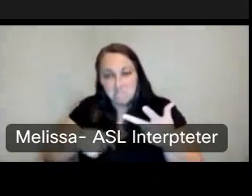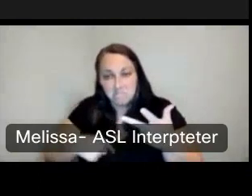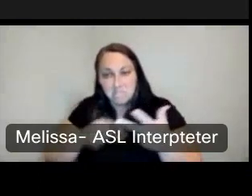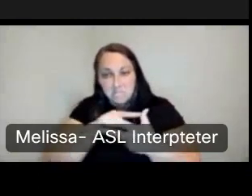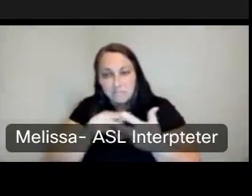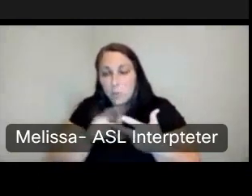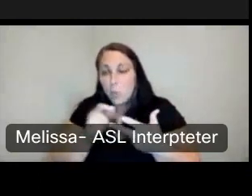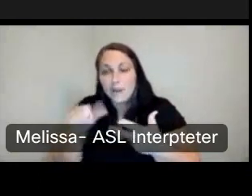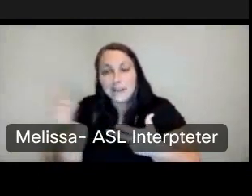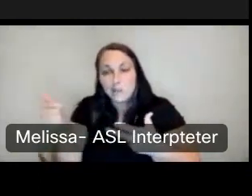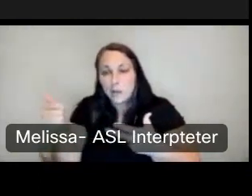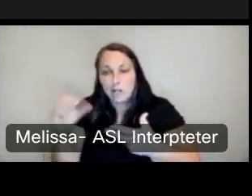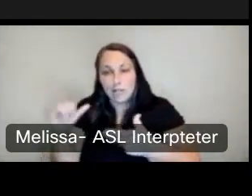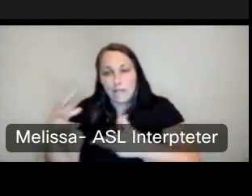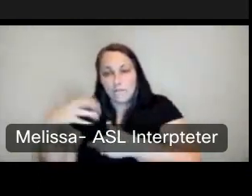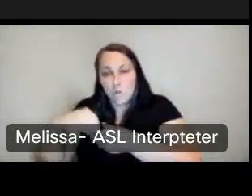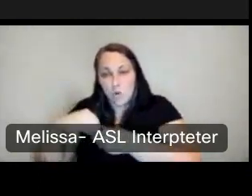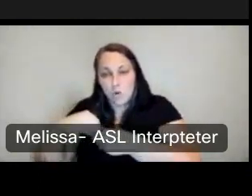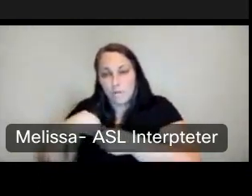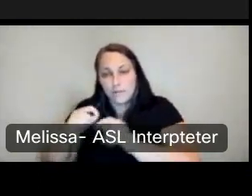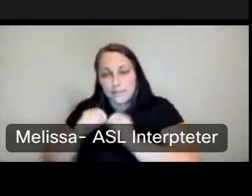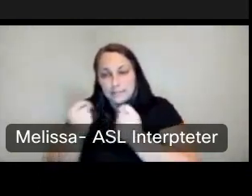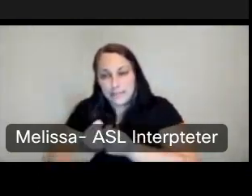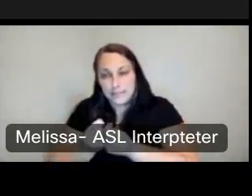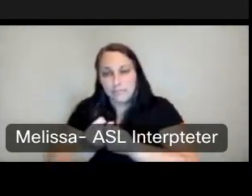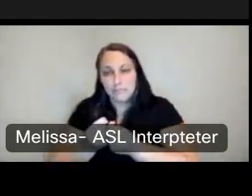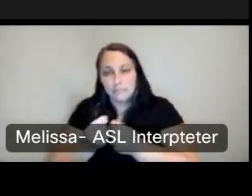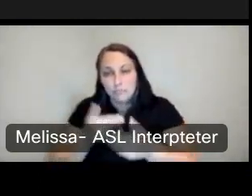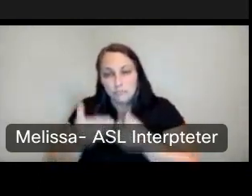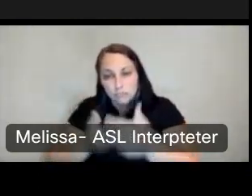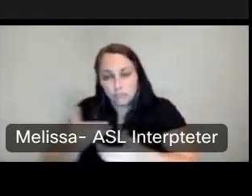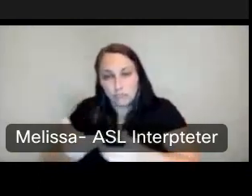was involved in the process these are some of the ANC meetings and particularly in Ward